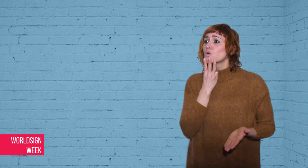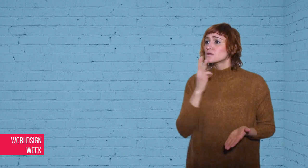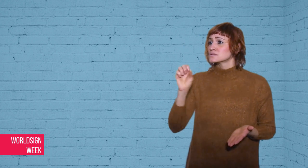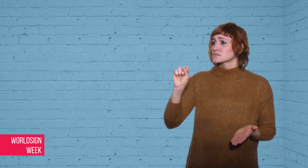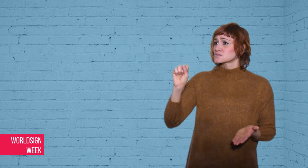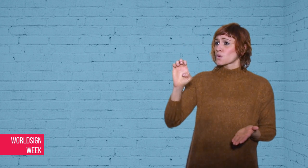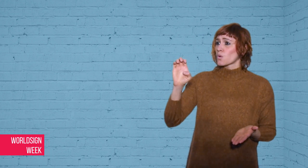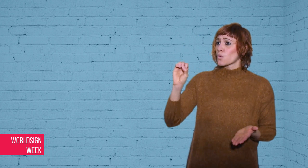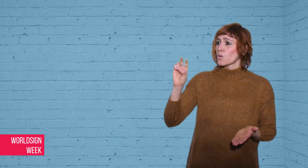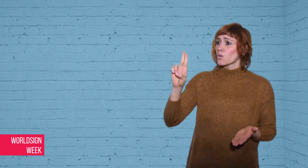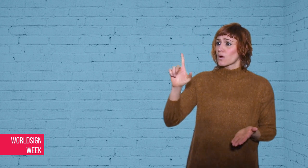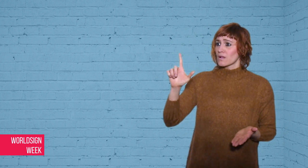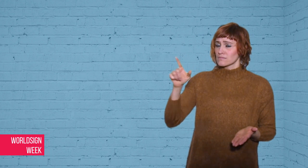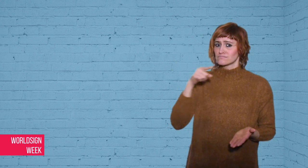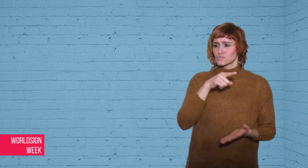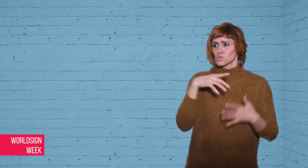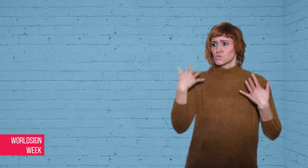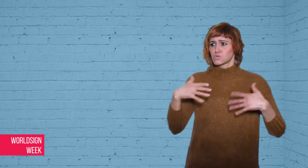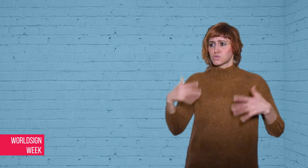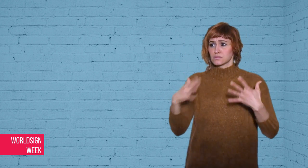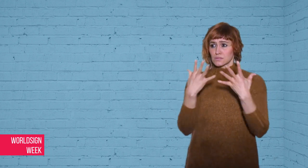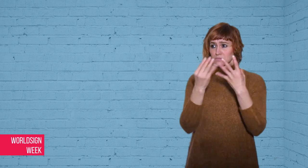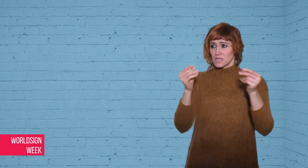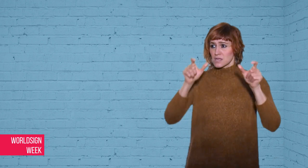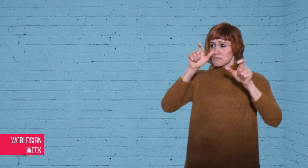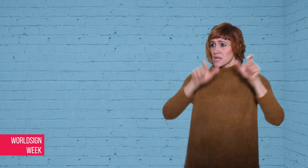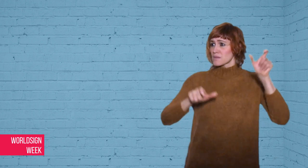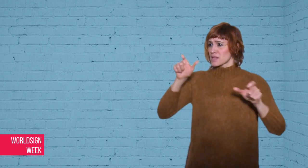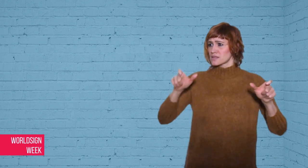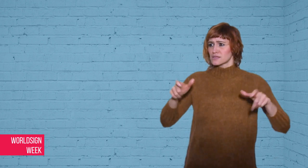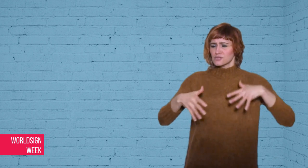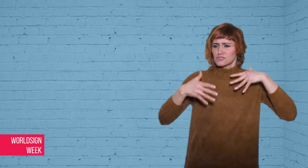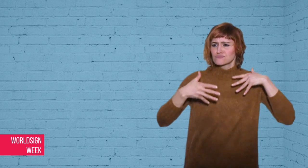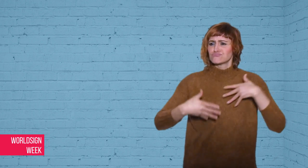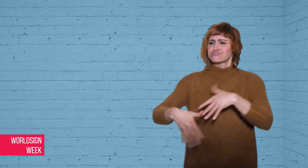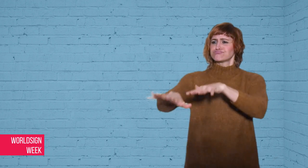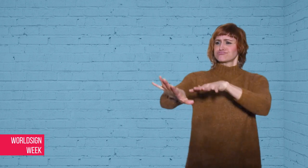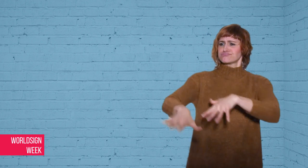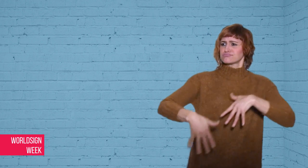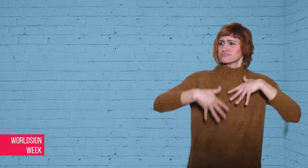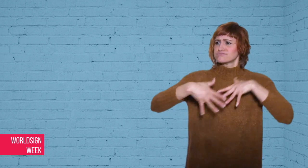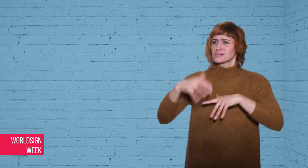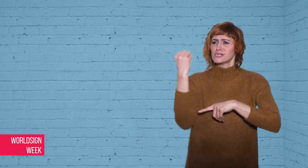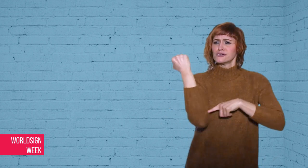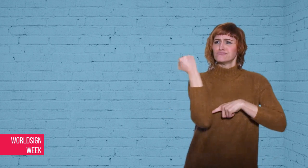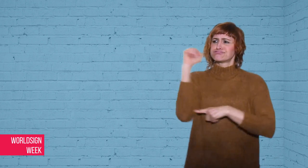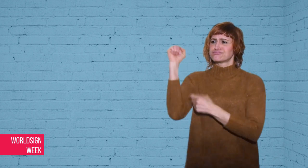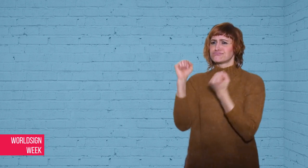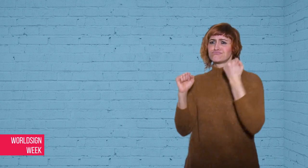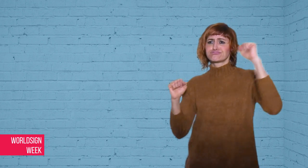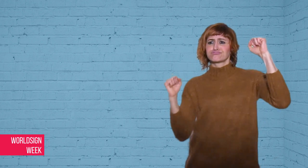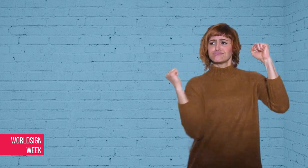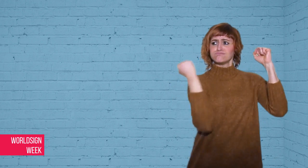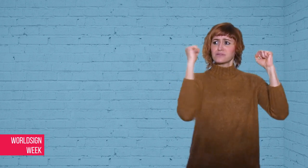of people marched in the streets of